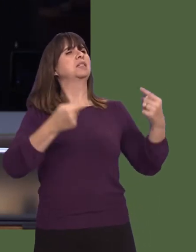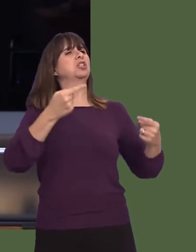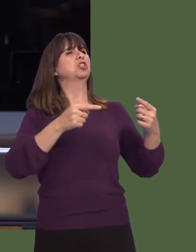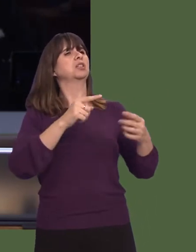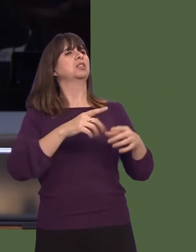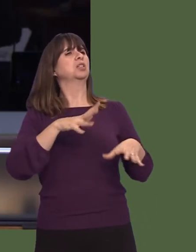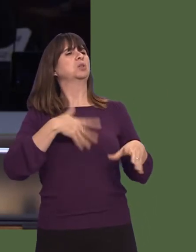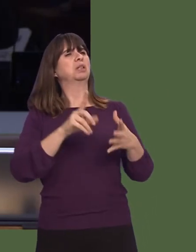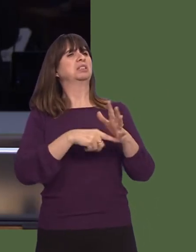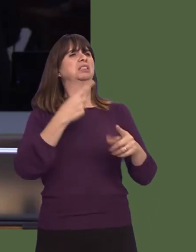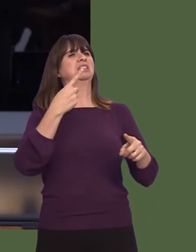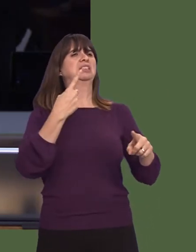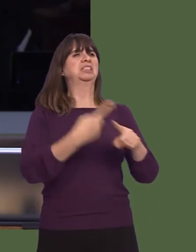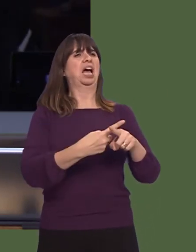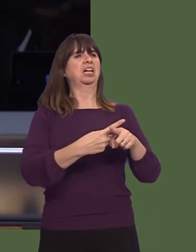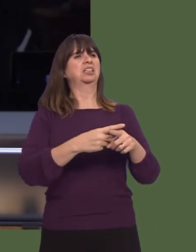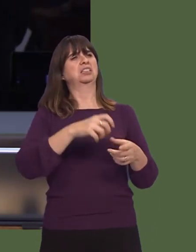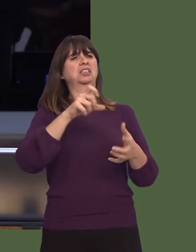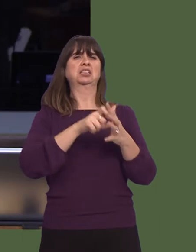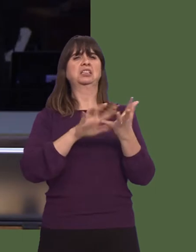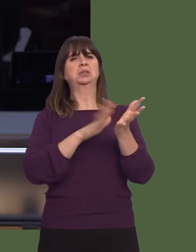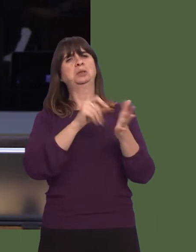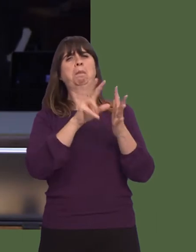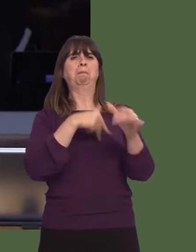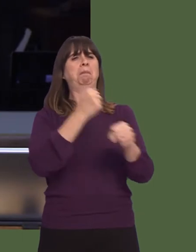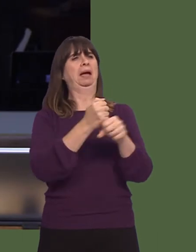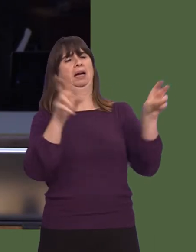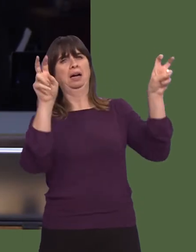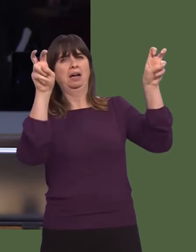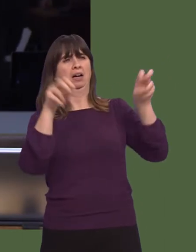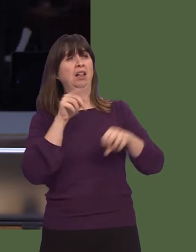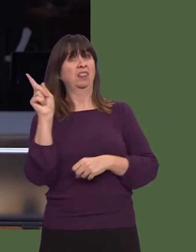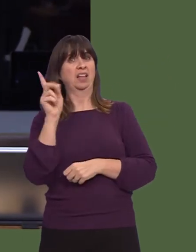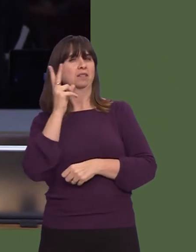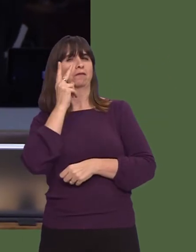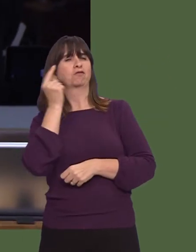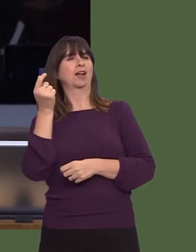Well, of course, tax dumping is the way that French politicians in particular refer to